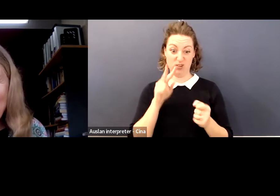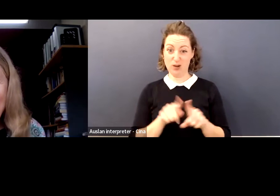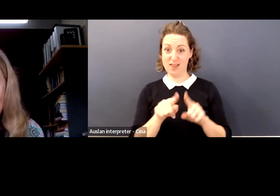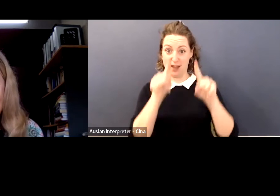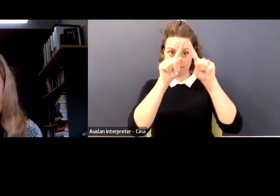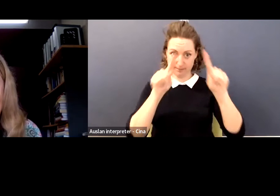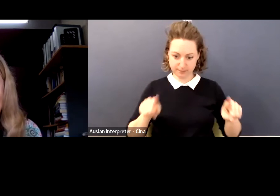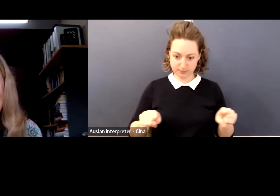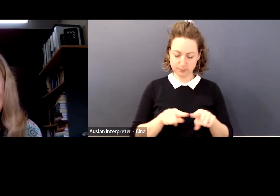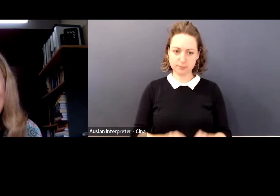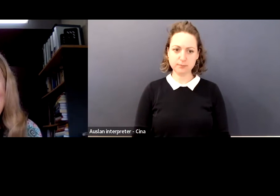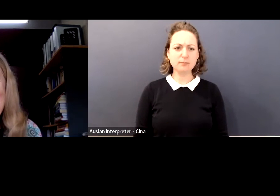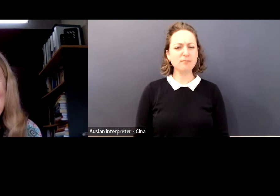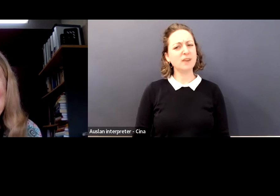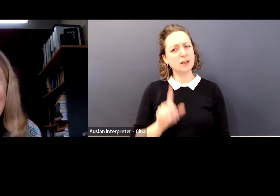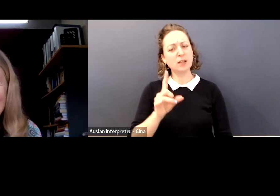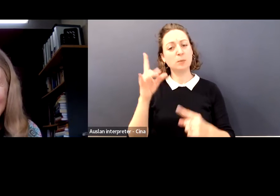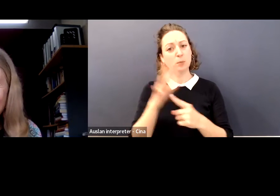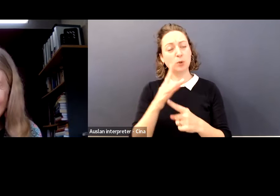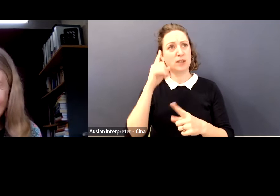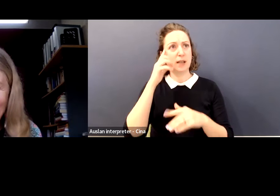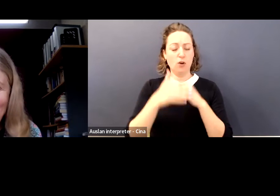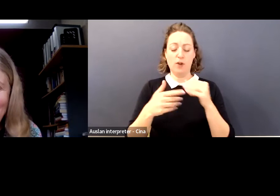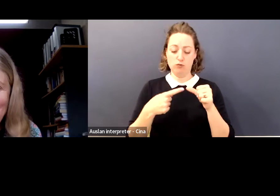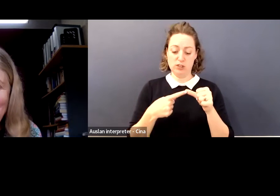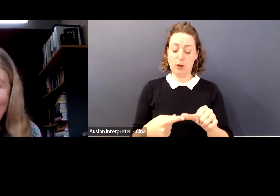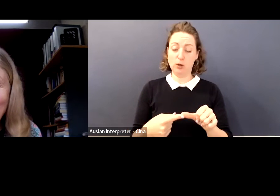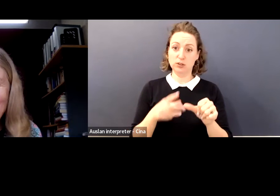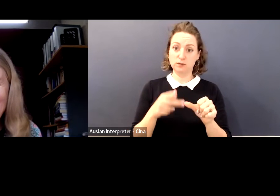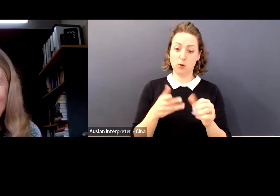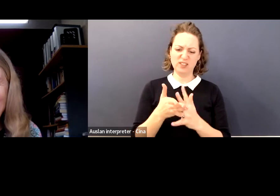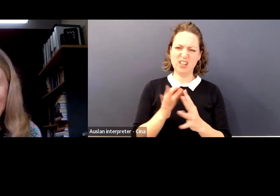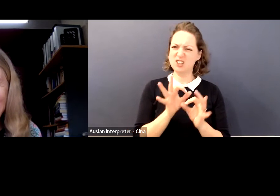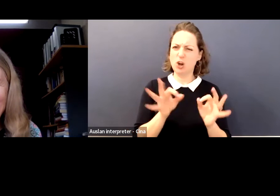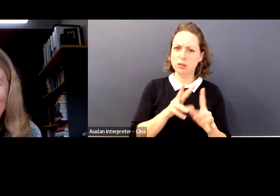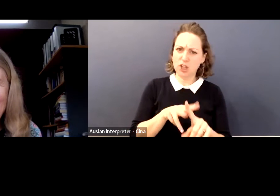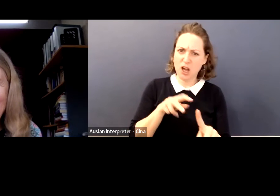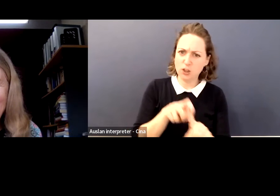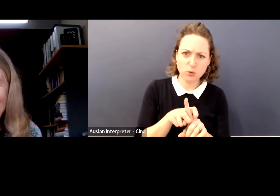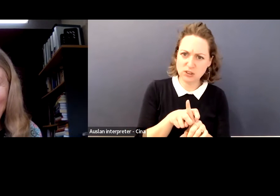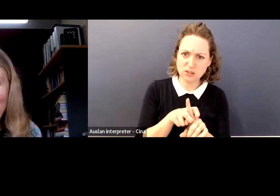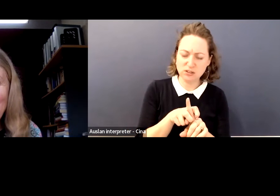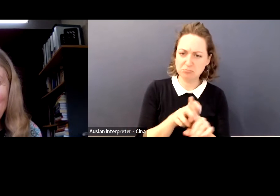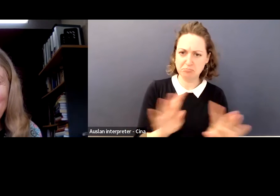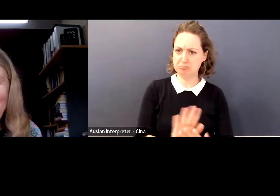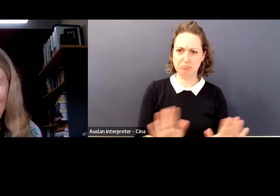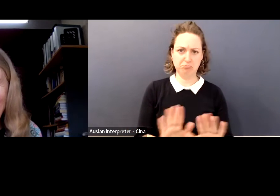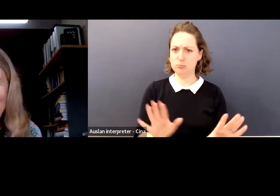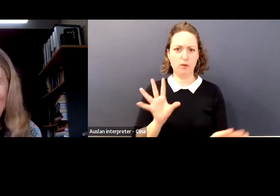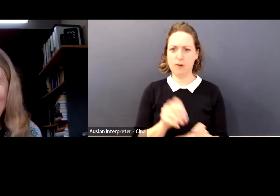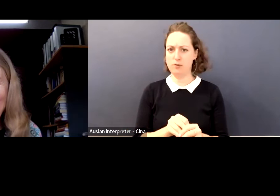that response to intervention does not diagnose, it's not a diagnosis in itself the idea that a